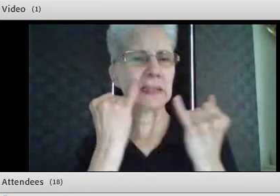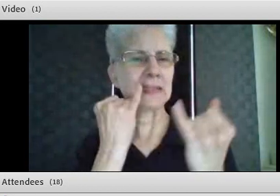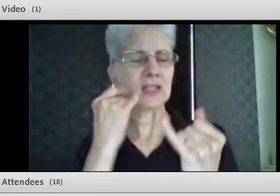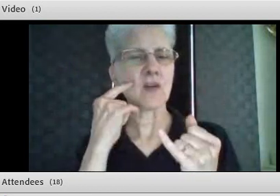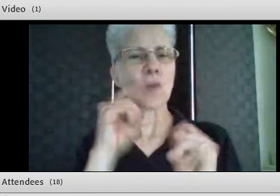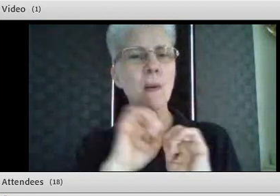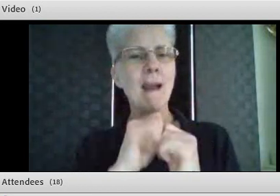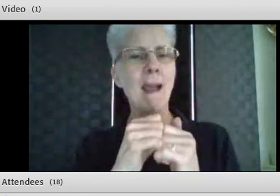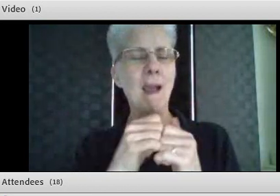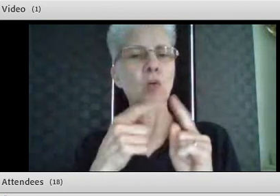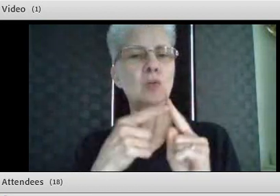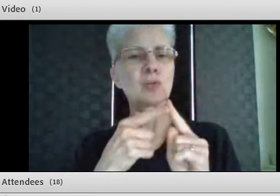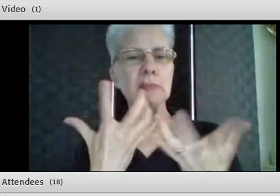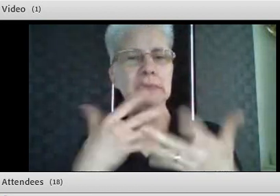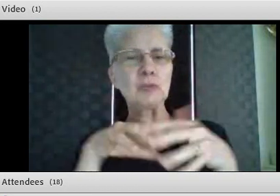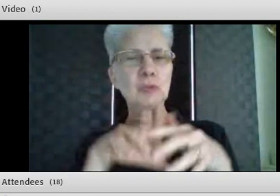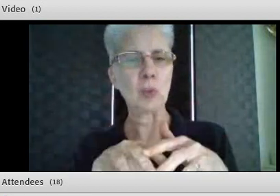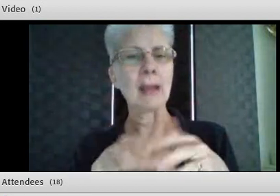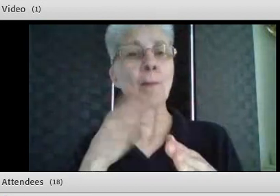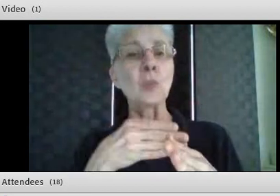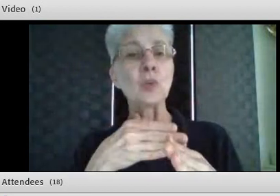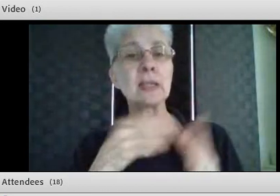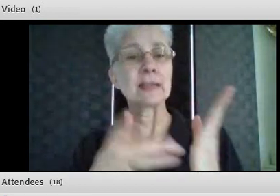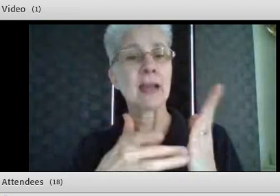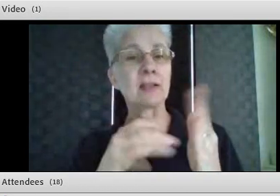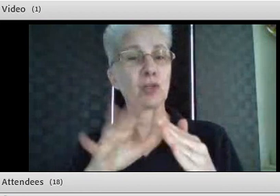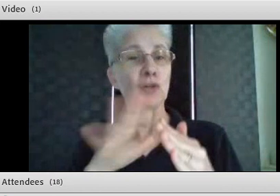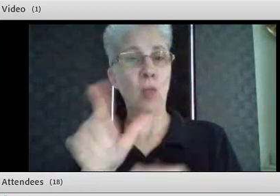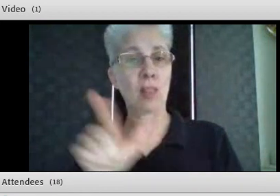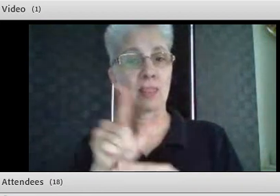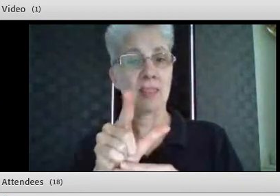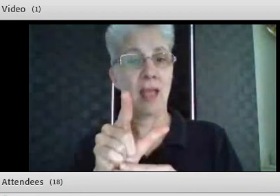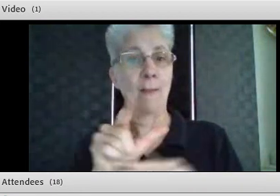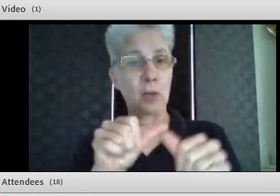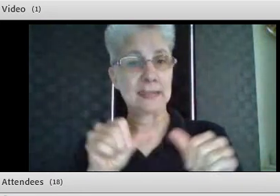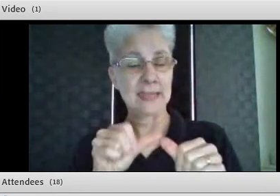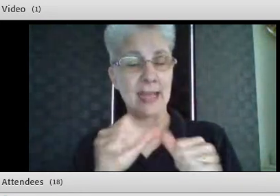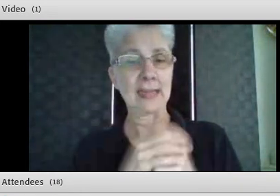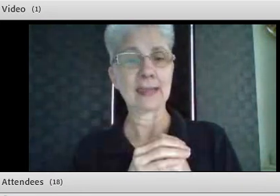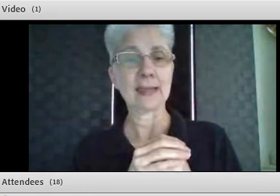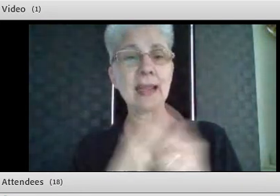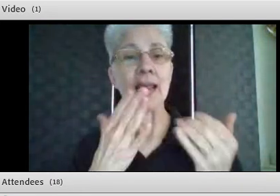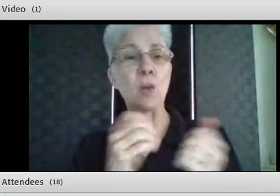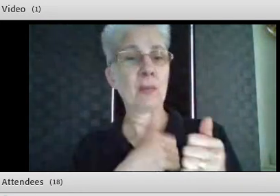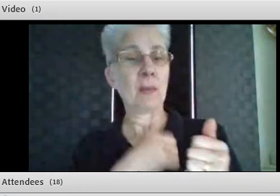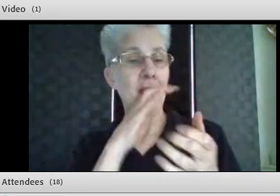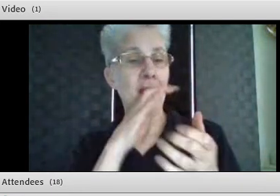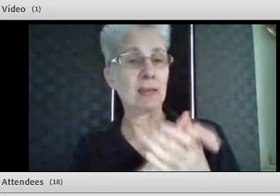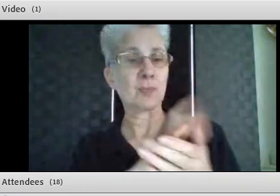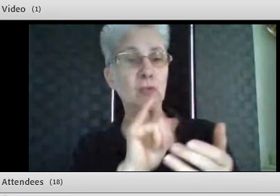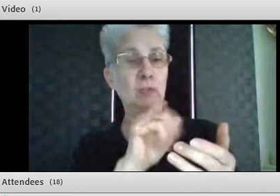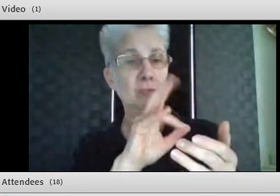for how to integrate music technology into your library setting. Here with me, I have my husband, Ryan.